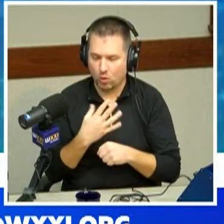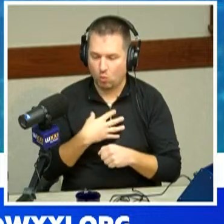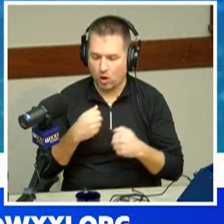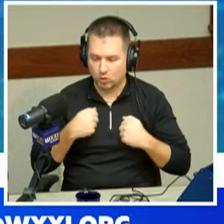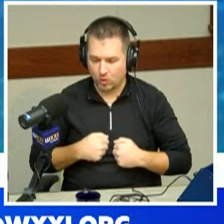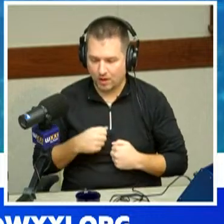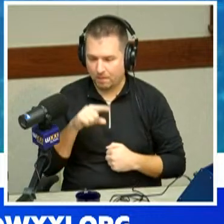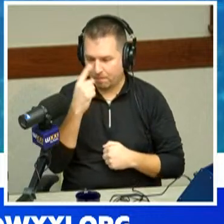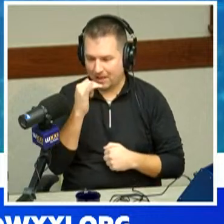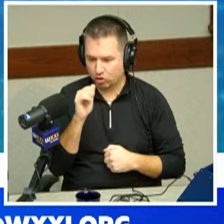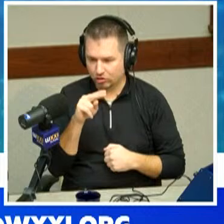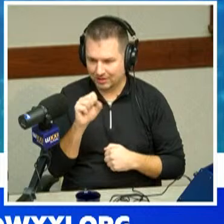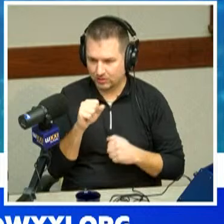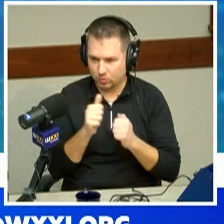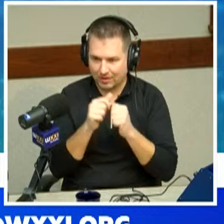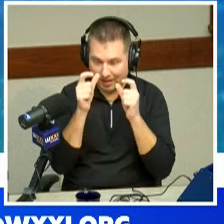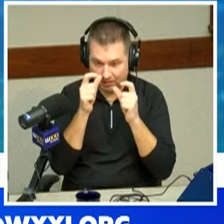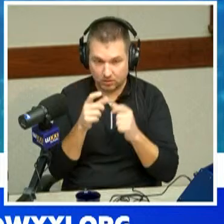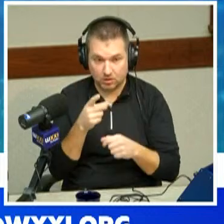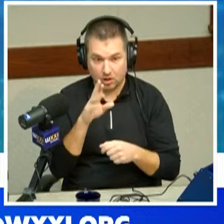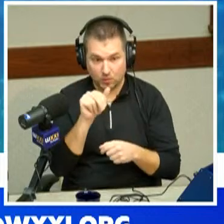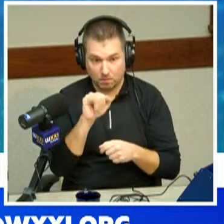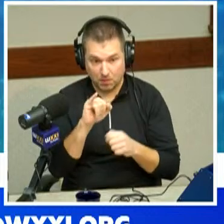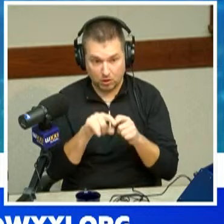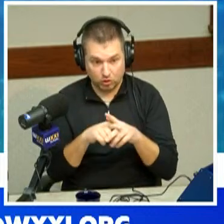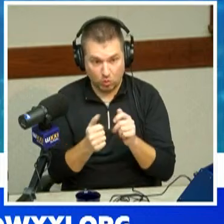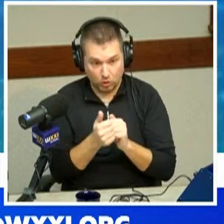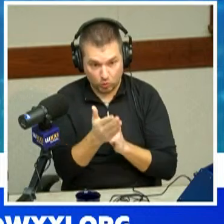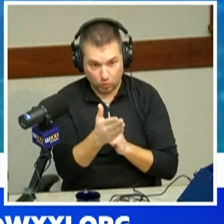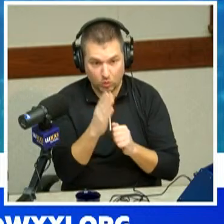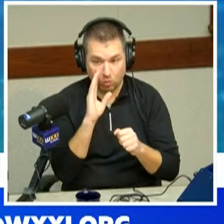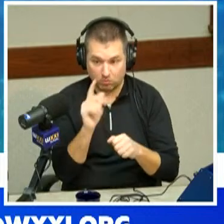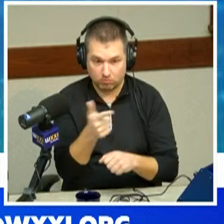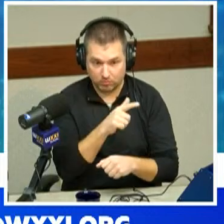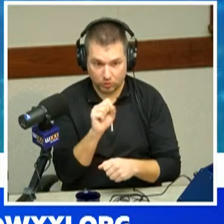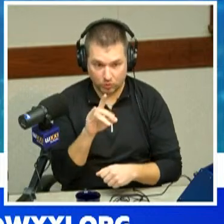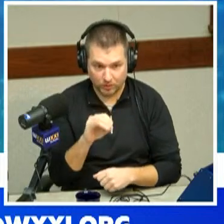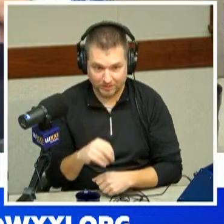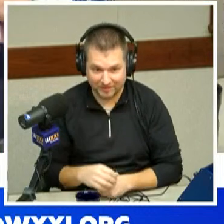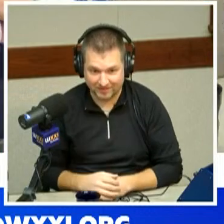with glasses uh Dr by if we could start with you and we'll work our way around the studio